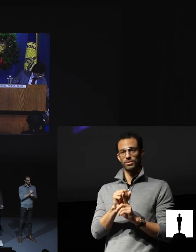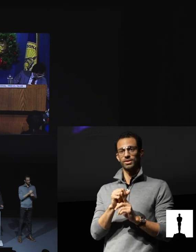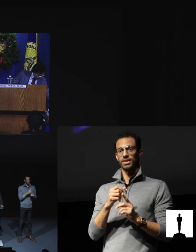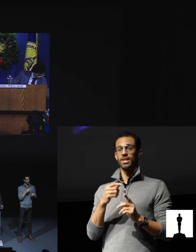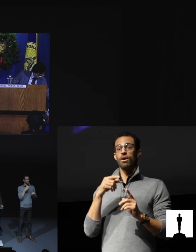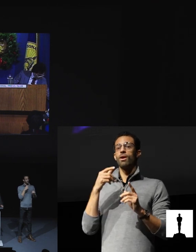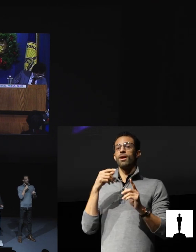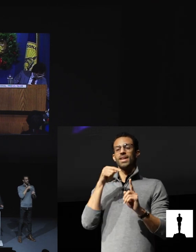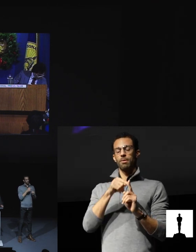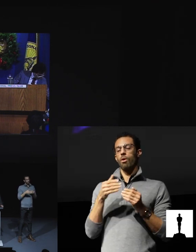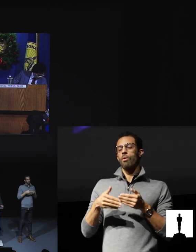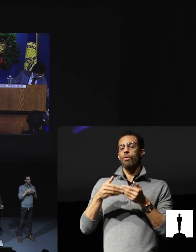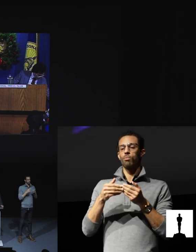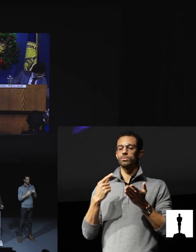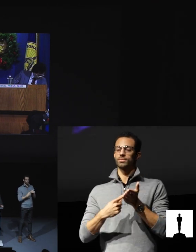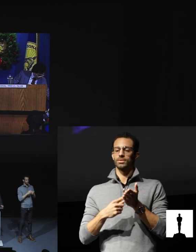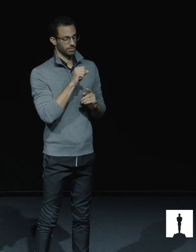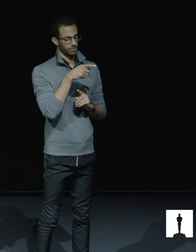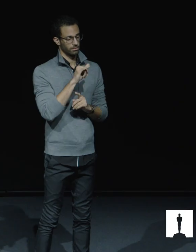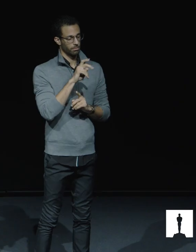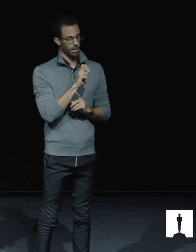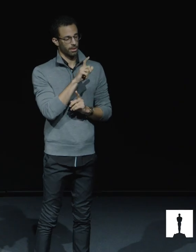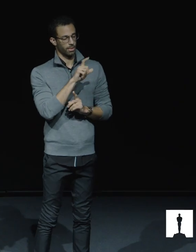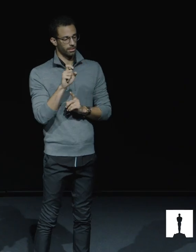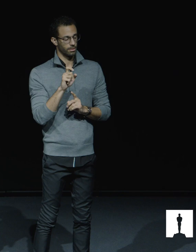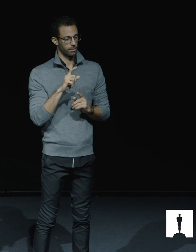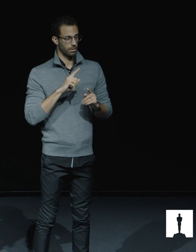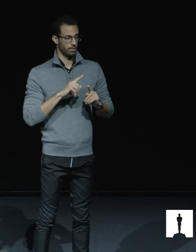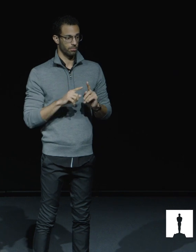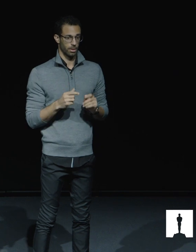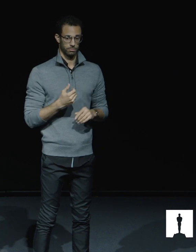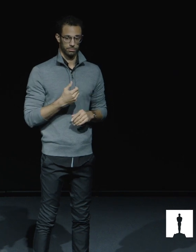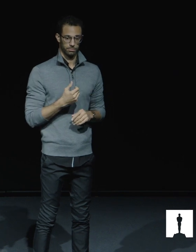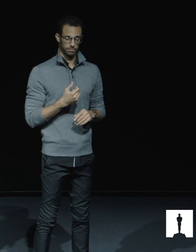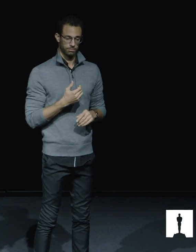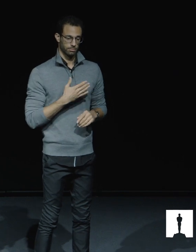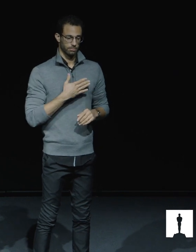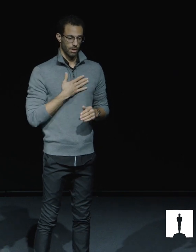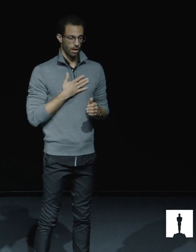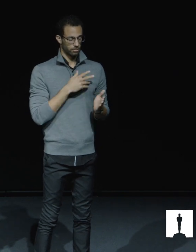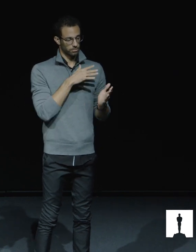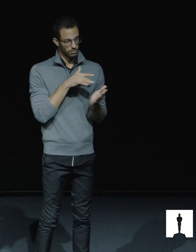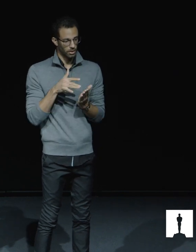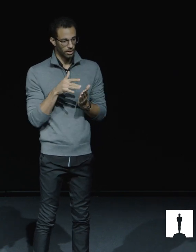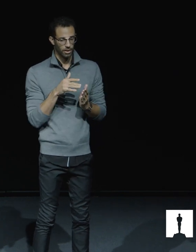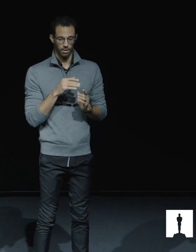Lee. Okay, but as a Black film scholar, Baldwin's work and the subsequent tools that we fashion